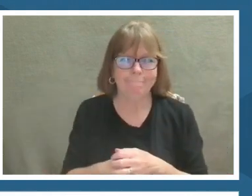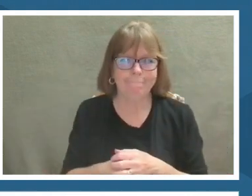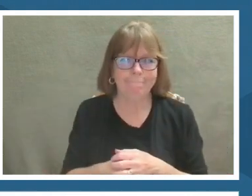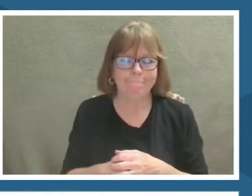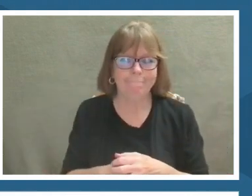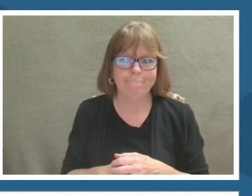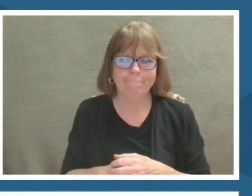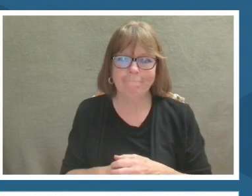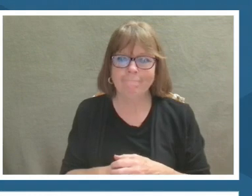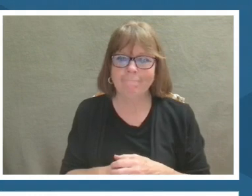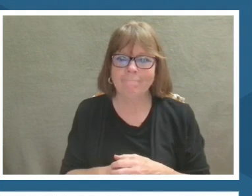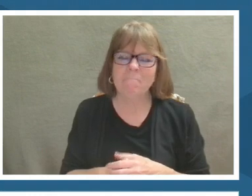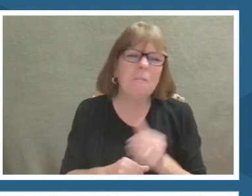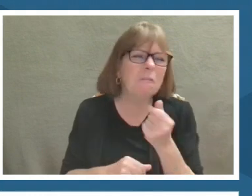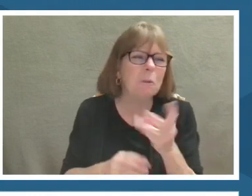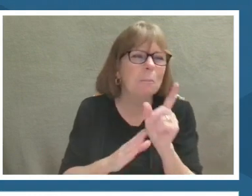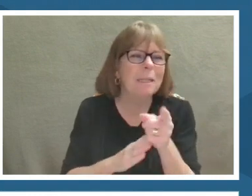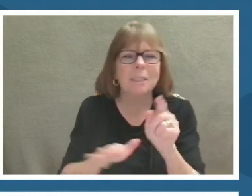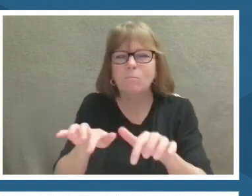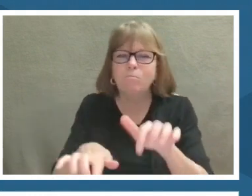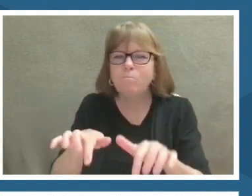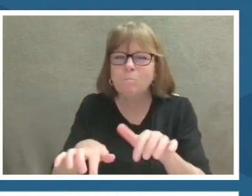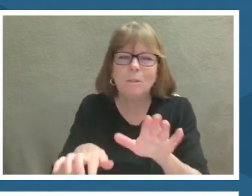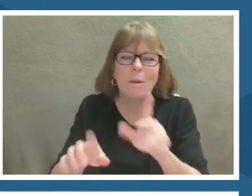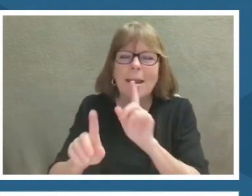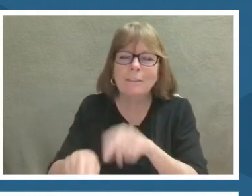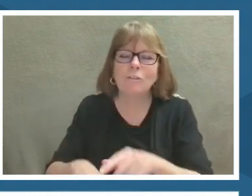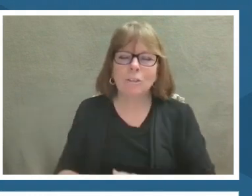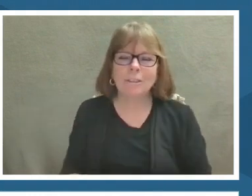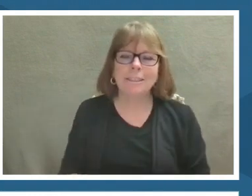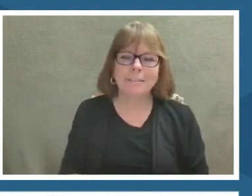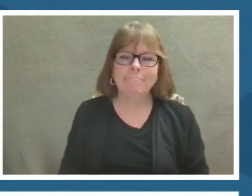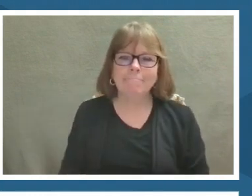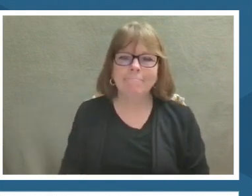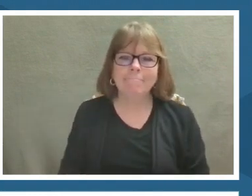i'll give you a few minutes